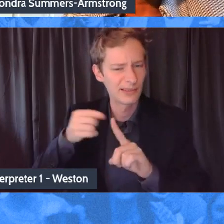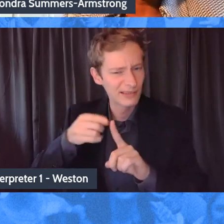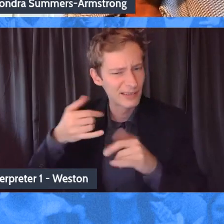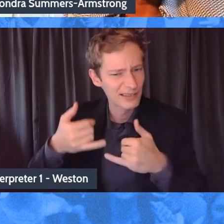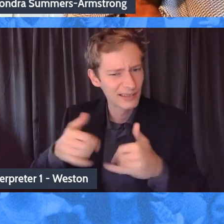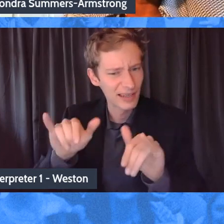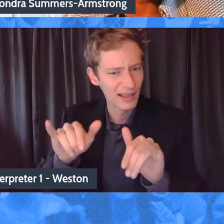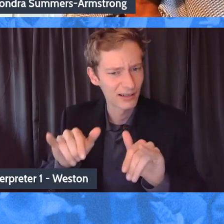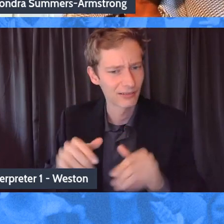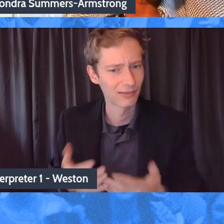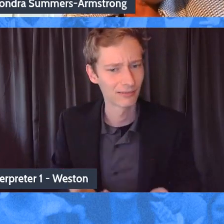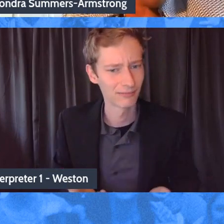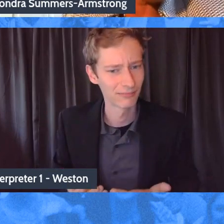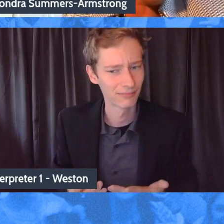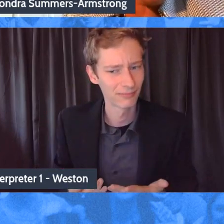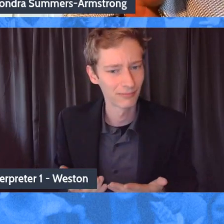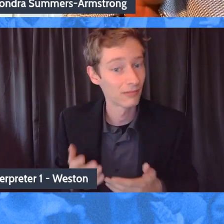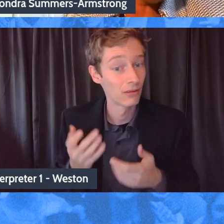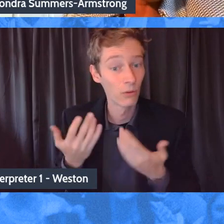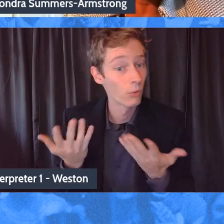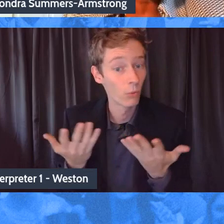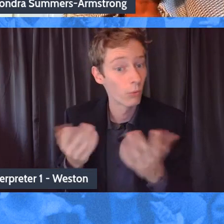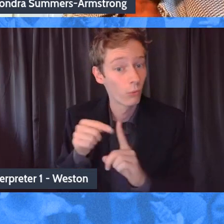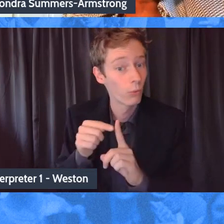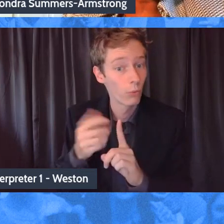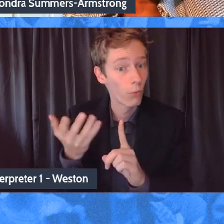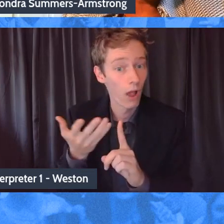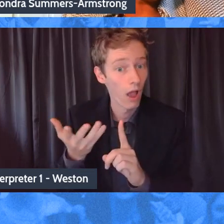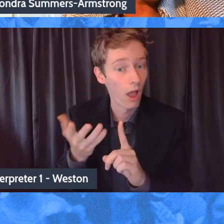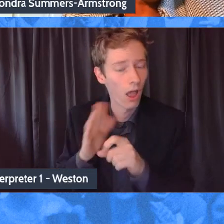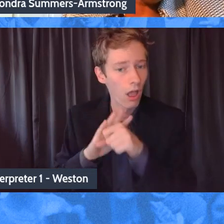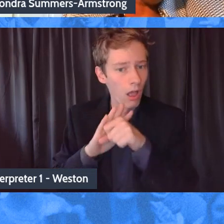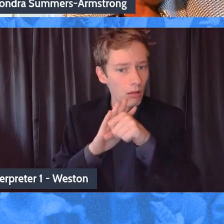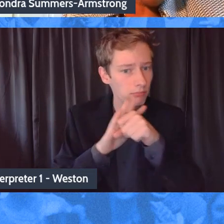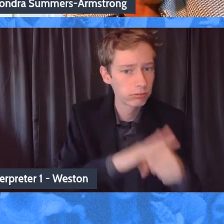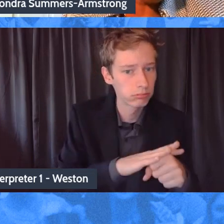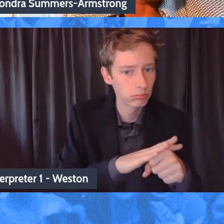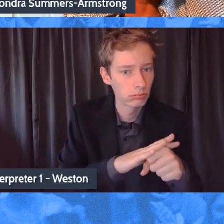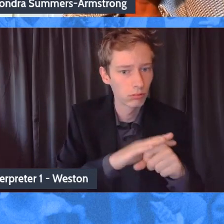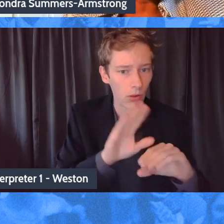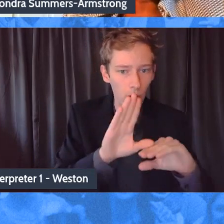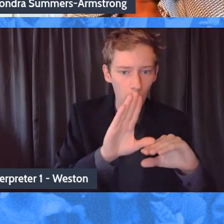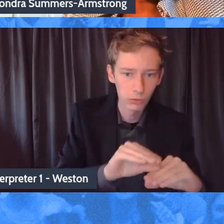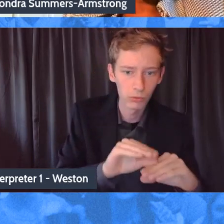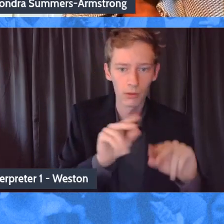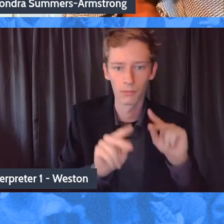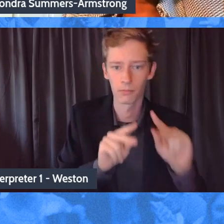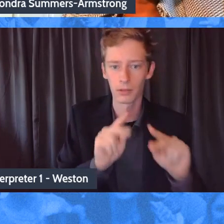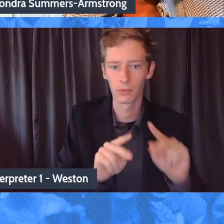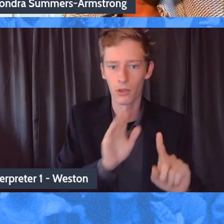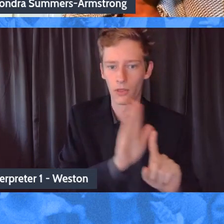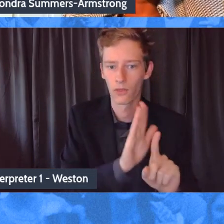which is to disenfranchise people, to shut down people's voices to make it more difficult,